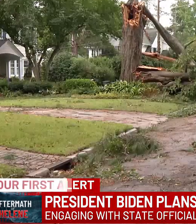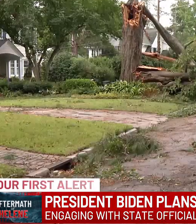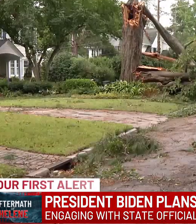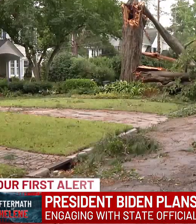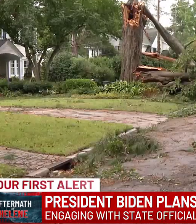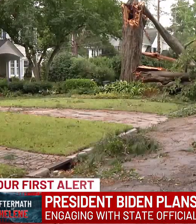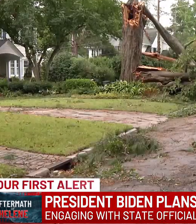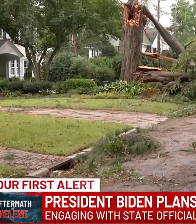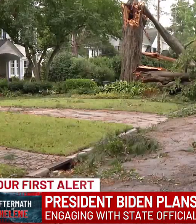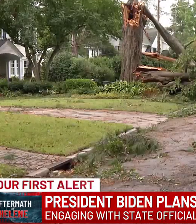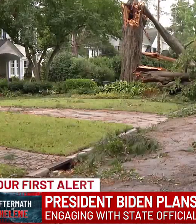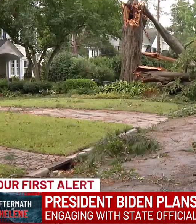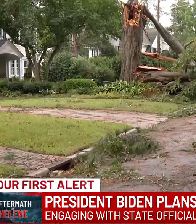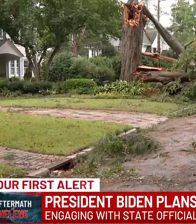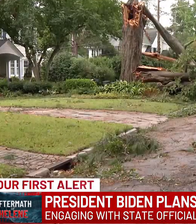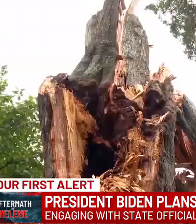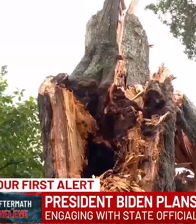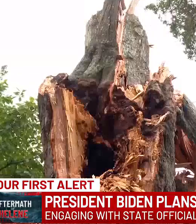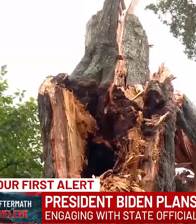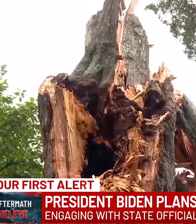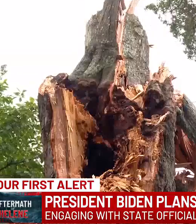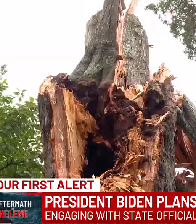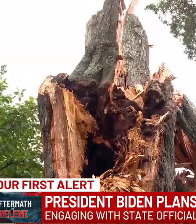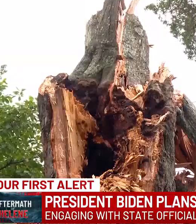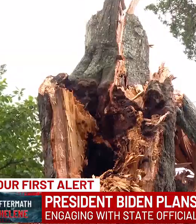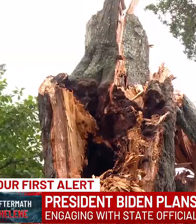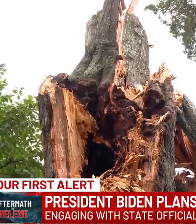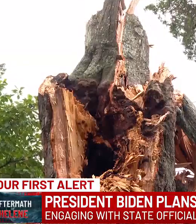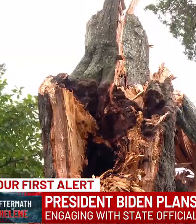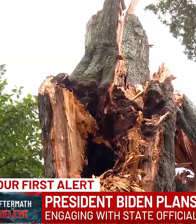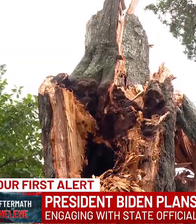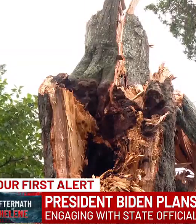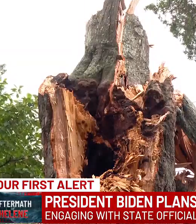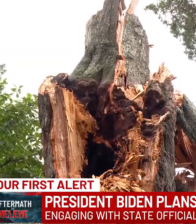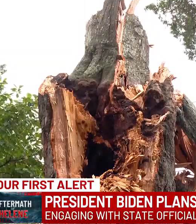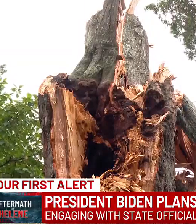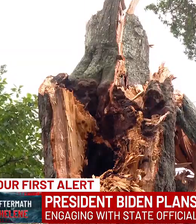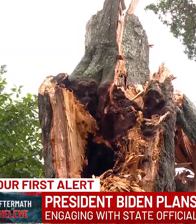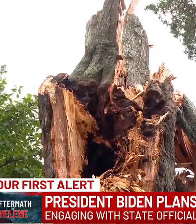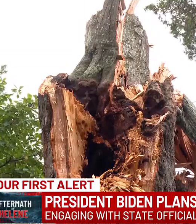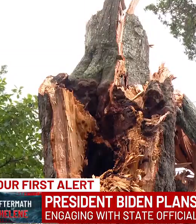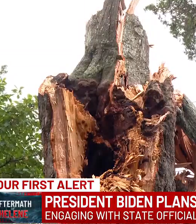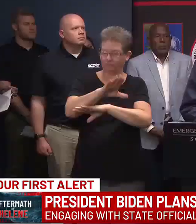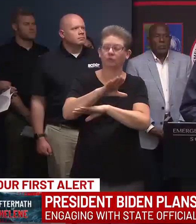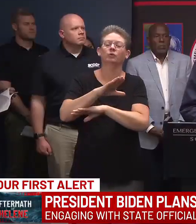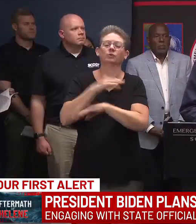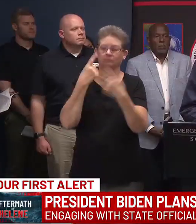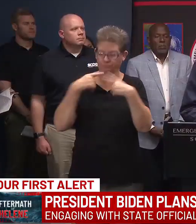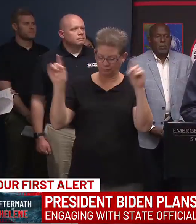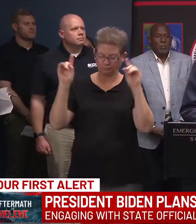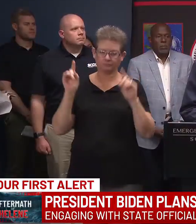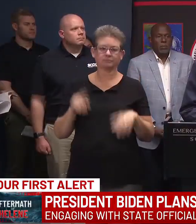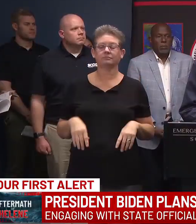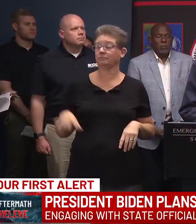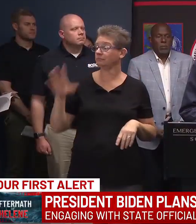upstate Wednesday and didn't directly respond when asked if he would like to meet upstate Wednesday and didn't directly respond when asked if he would like to meet with upstate Wednesday and didn't directly respond when asked if he would like to meet with the directly respond when asked if he would like to meet with the he would like to meet with the President. he would like to meet with the President. The he would like to meet with the President. The governor he would like to meet with the President. The governor spoke he would like to meet with the President. The governor spoke with he would like to meet with the President. The governor spoke with Biden President. The governor spoke with Biden The governor spoke with Biden Monday. The governor spoke with Biden Monday. McMaster The governor spoke with Biden Monday. McMaster said The governor spoke with Biden Monday. McMaster said the The governor spoke with Biden Monday. McMaster said the federal Monday. McMaster said the federal